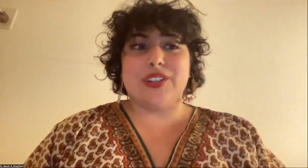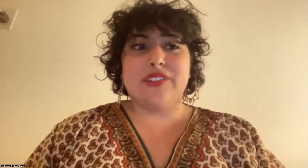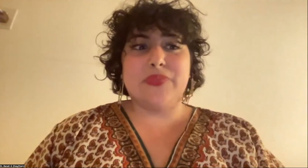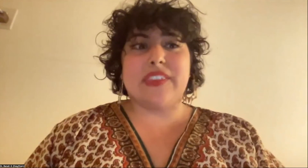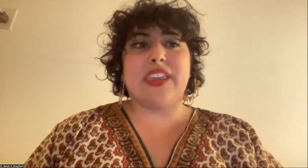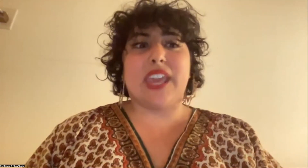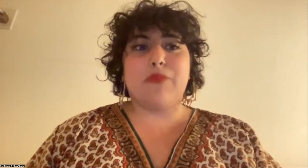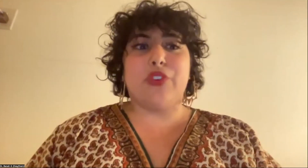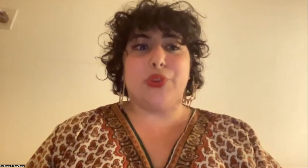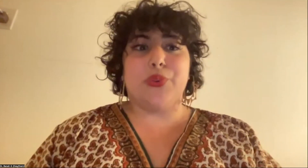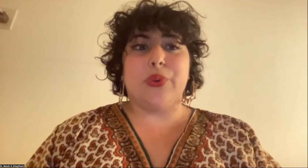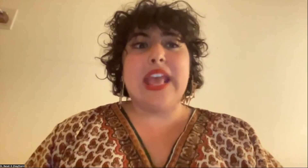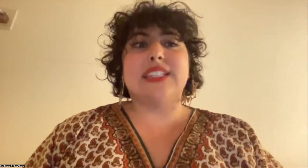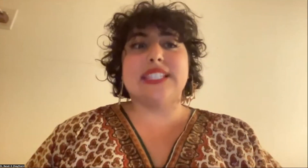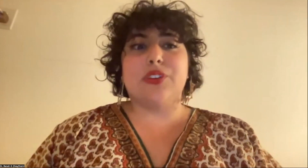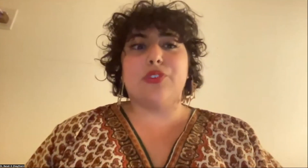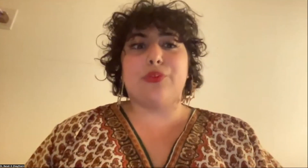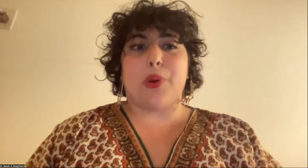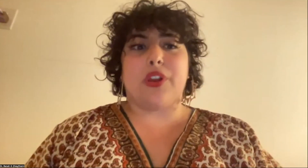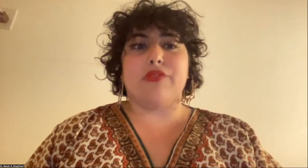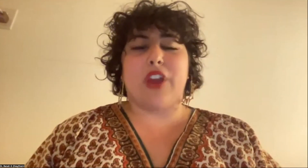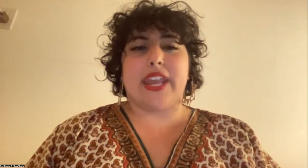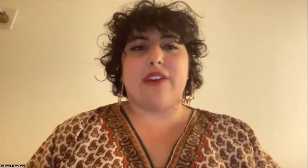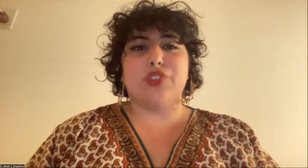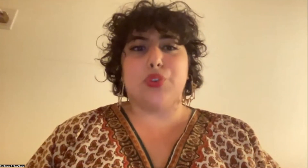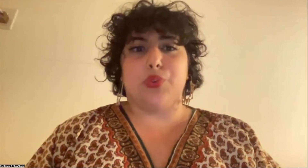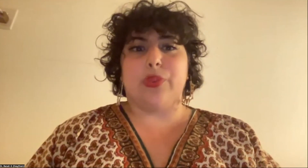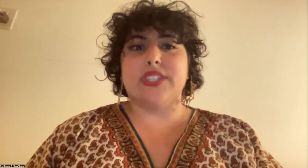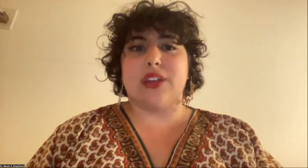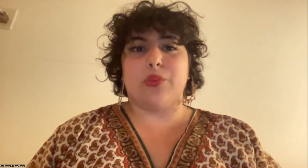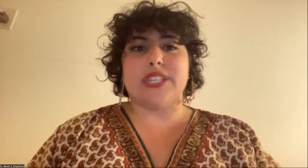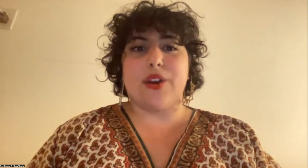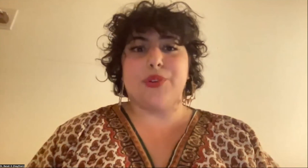then they came for you and slit your throat on a Friday afternoon when the sun was out.